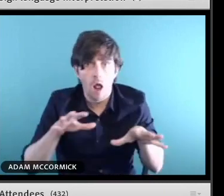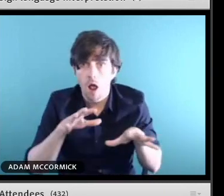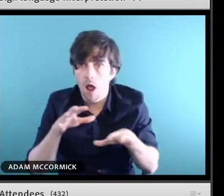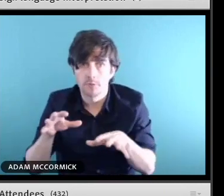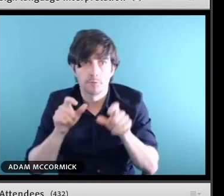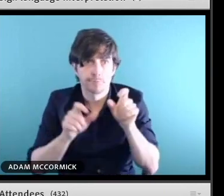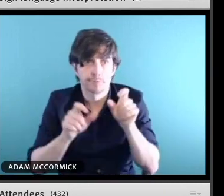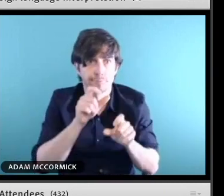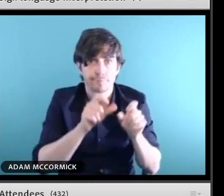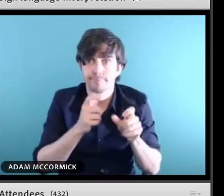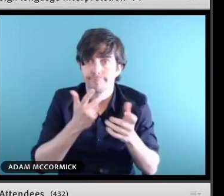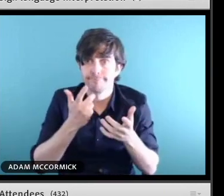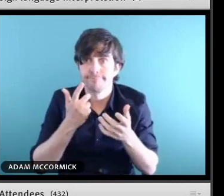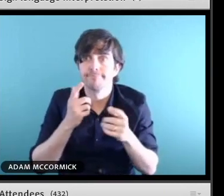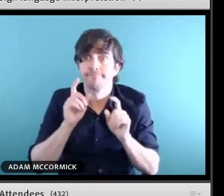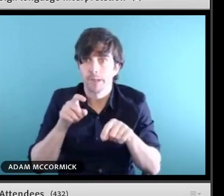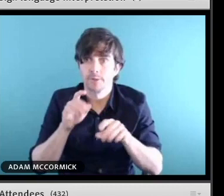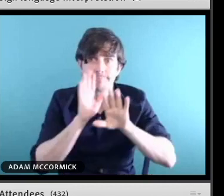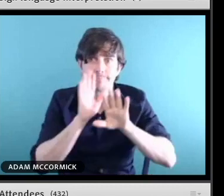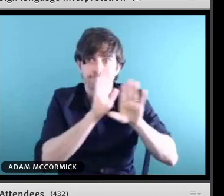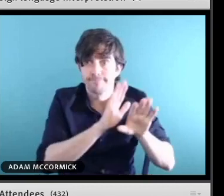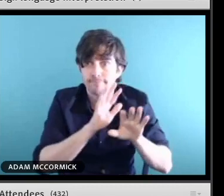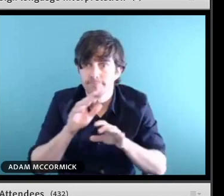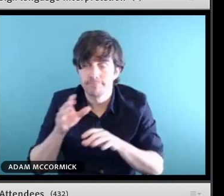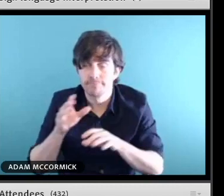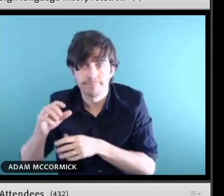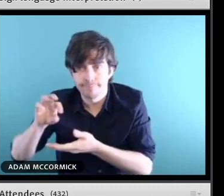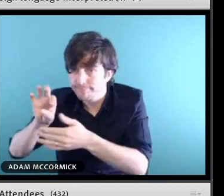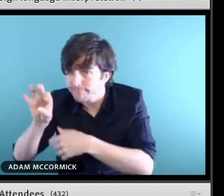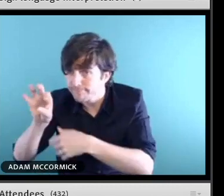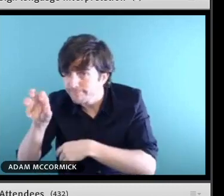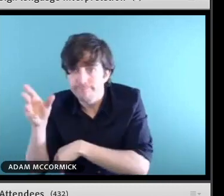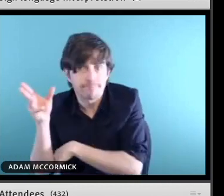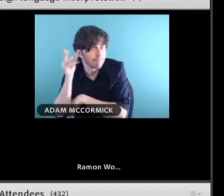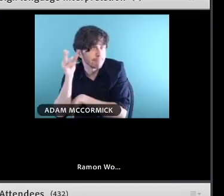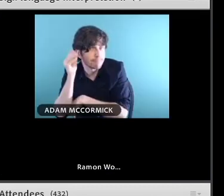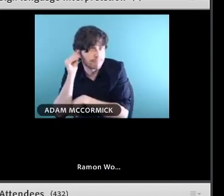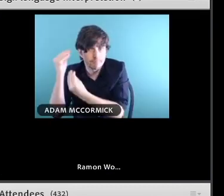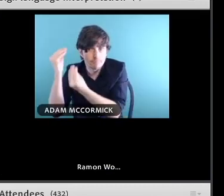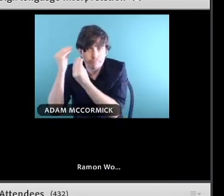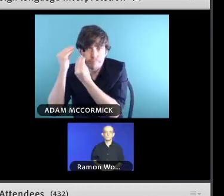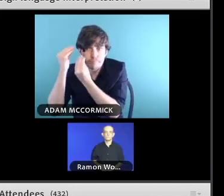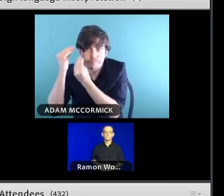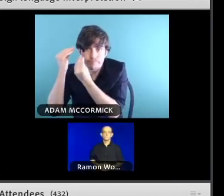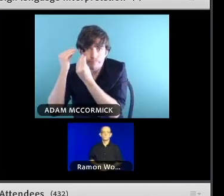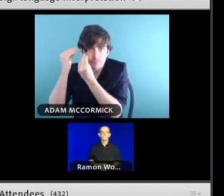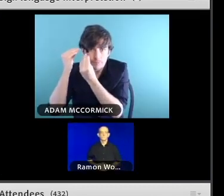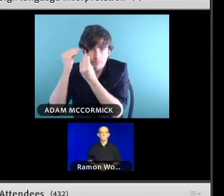them particularly because when lessons were on the radio, that means they're excluded